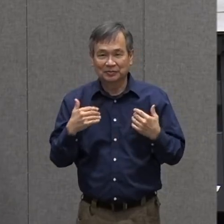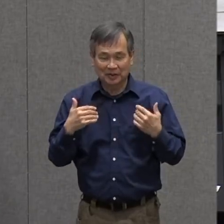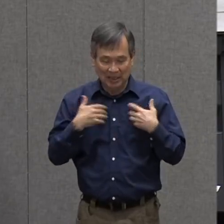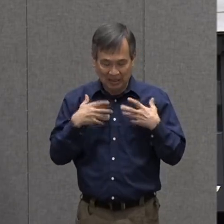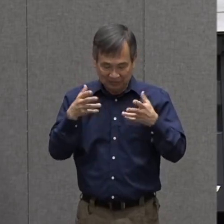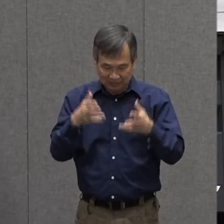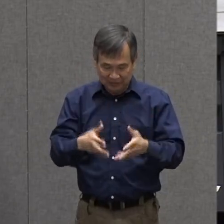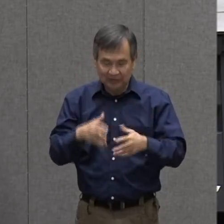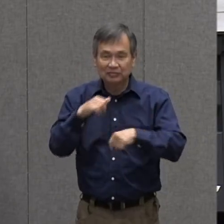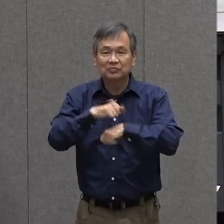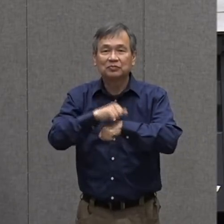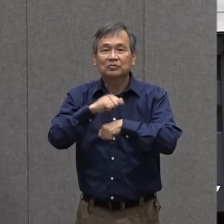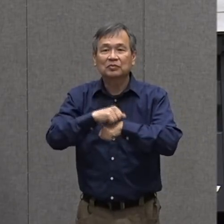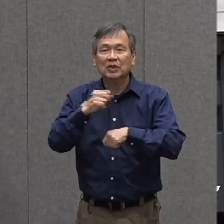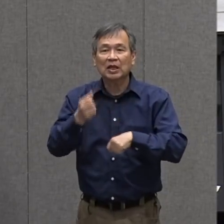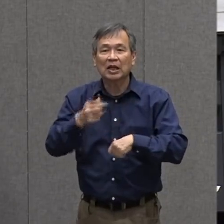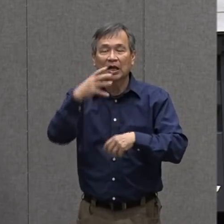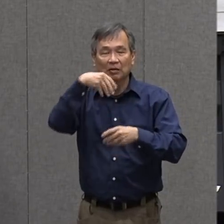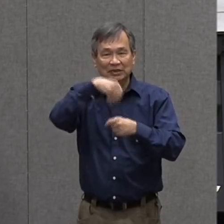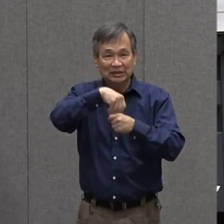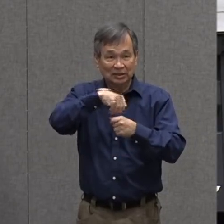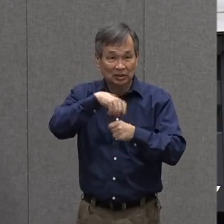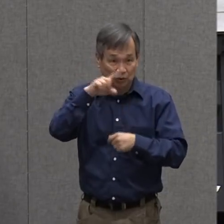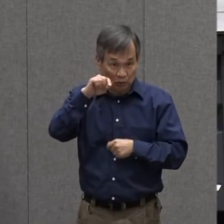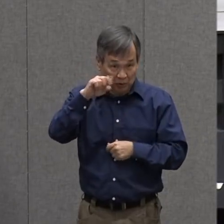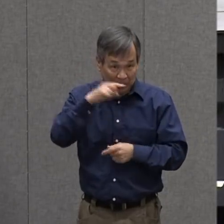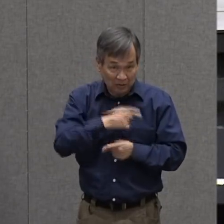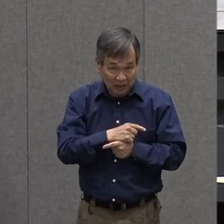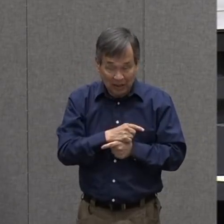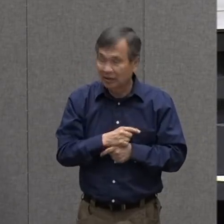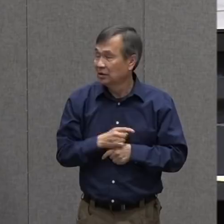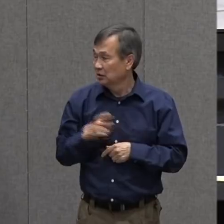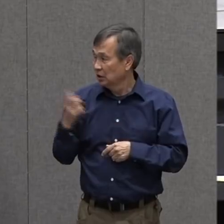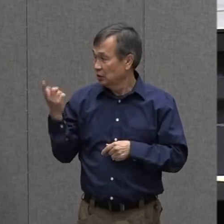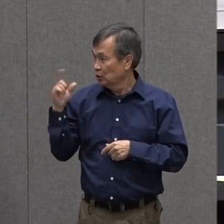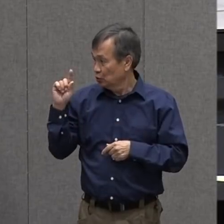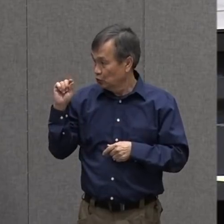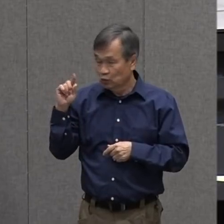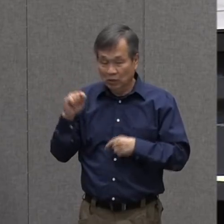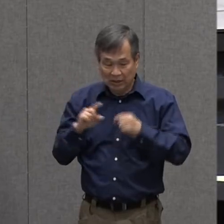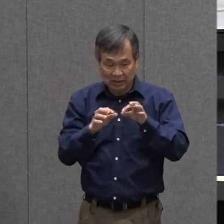I wonder how many of these are in there. I think it's 20. Right? So if I have 20 rocks,